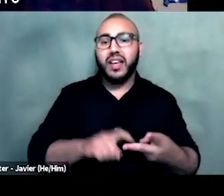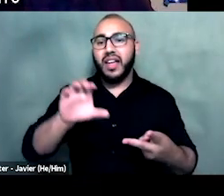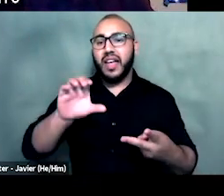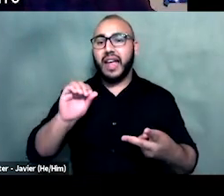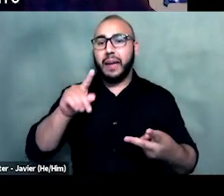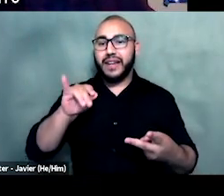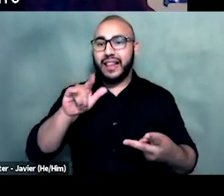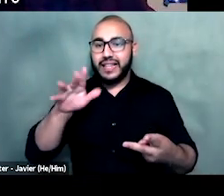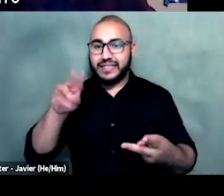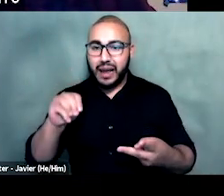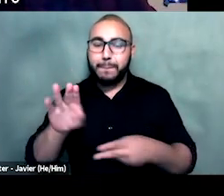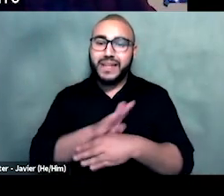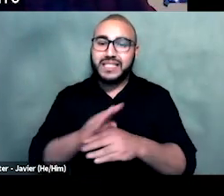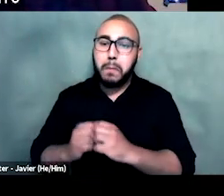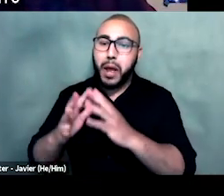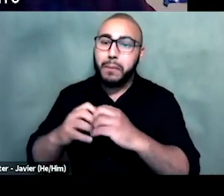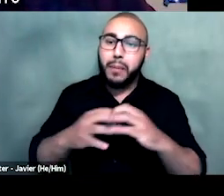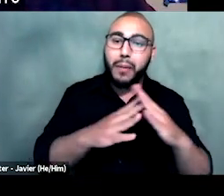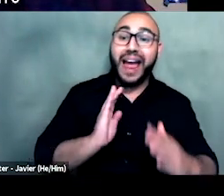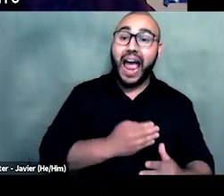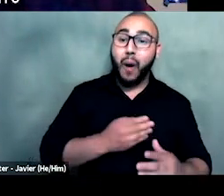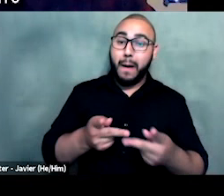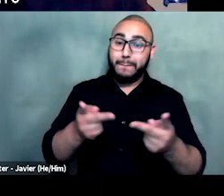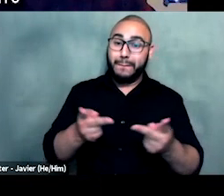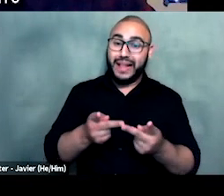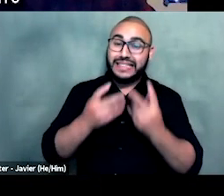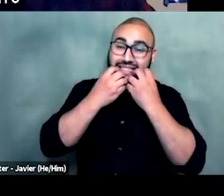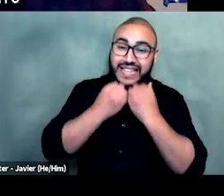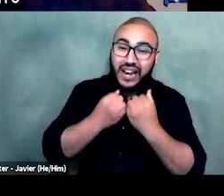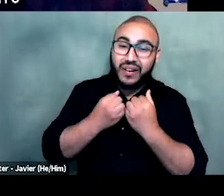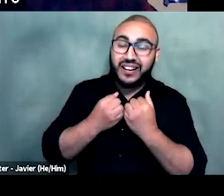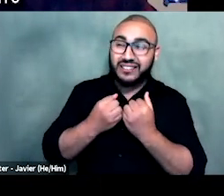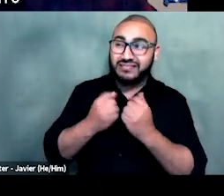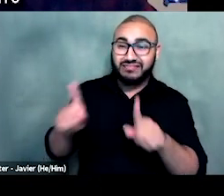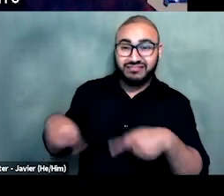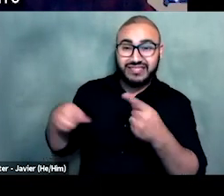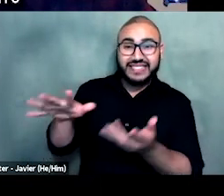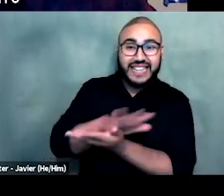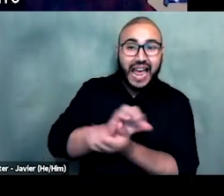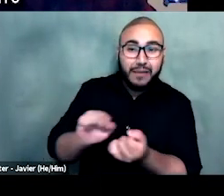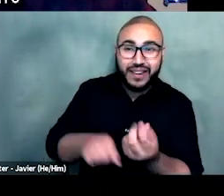damaged and have been exploited. And there is this really the struggle today to protect our